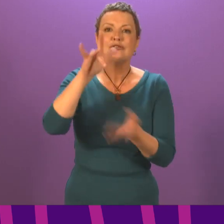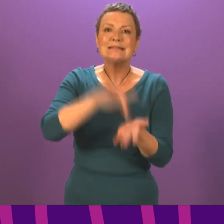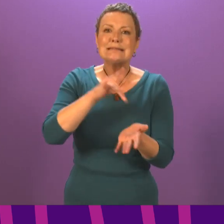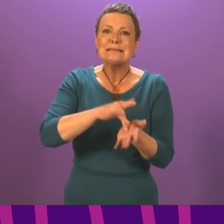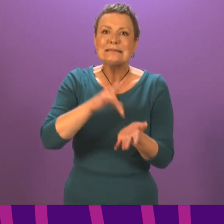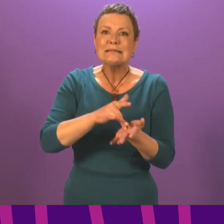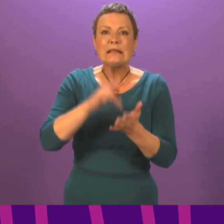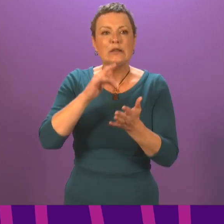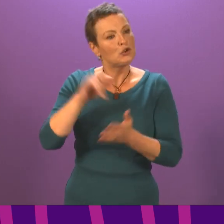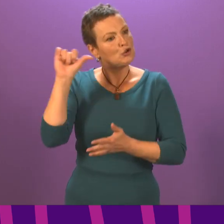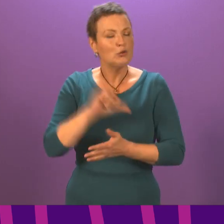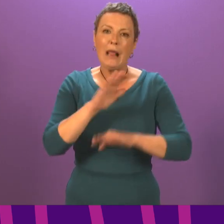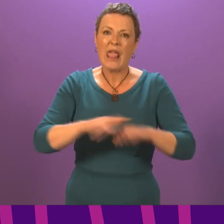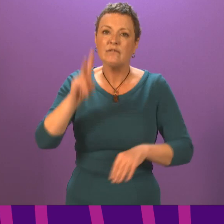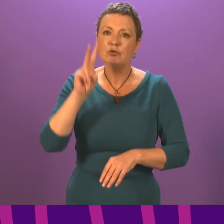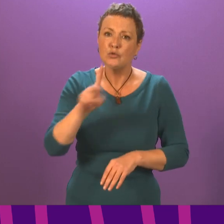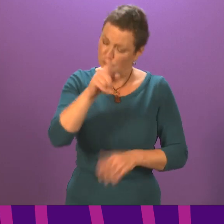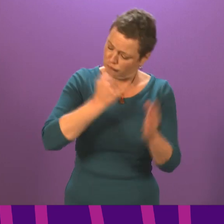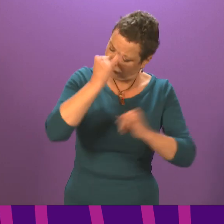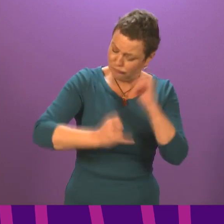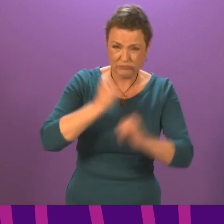important in respect of our arriving at the decisions that we must make.